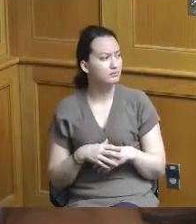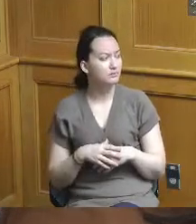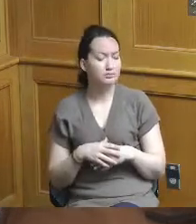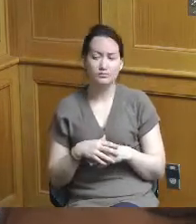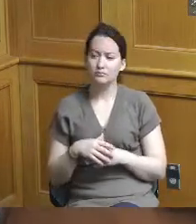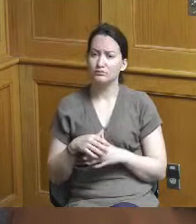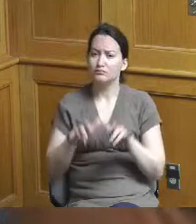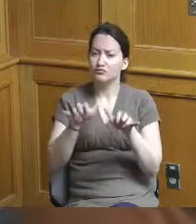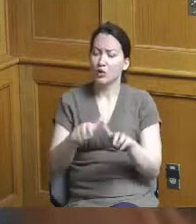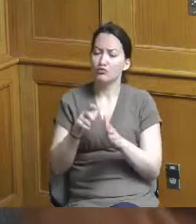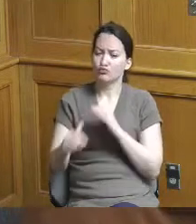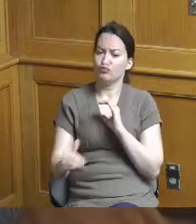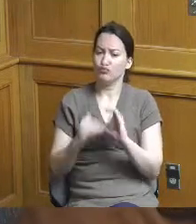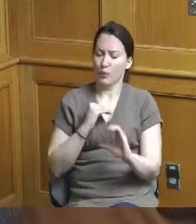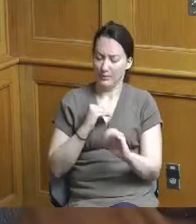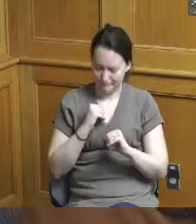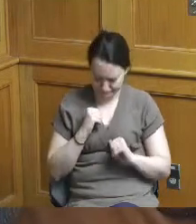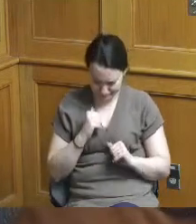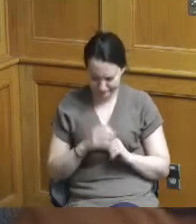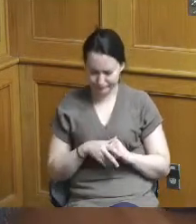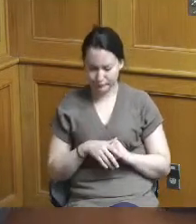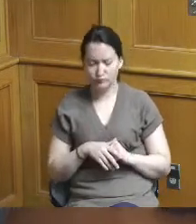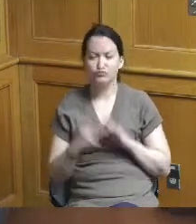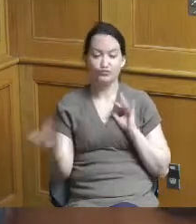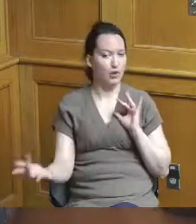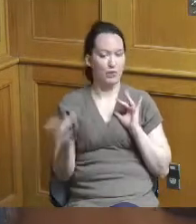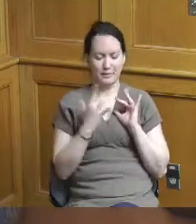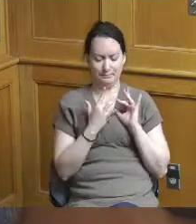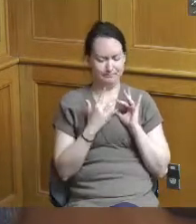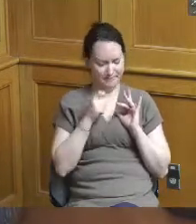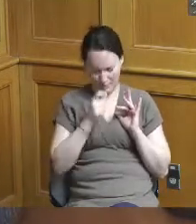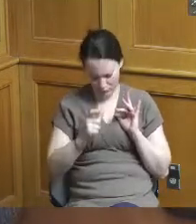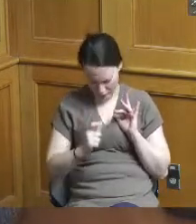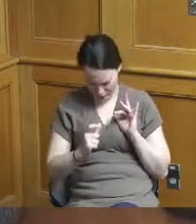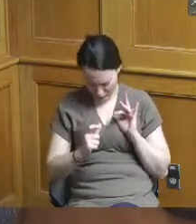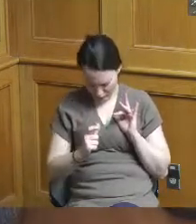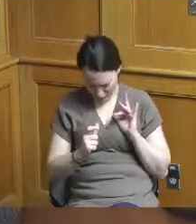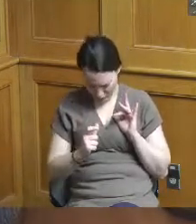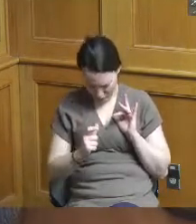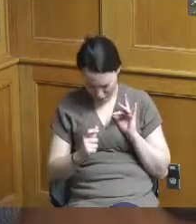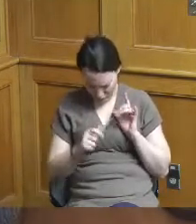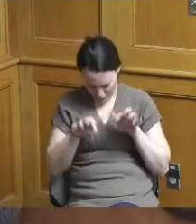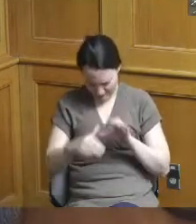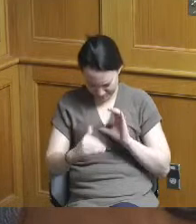they wanted to know that reached out to me rather not wrote me but reached out to me wanting to know